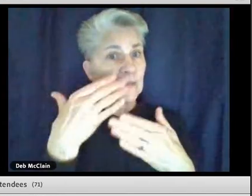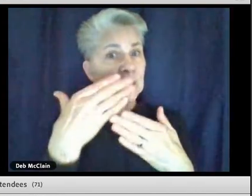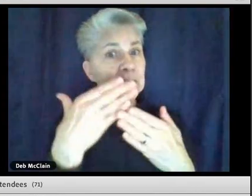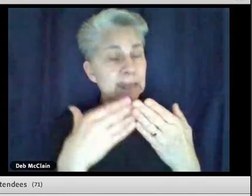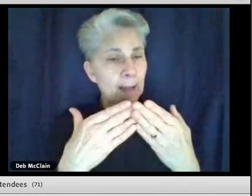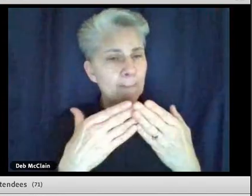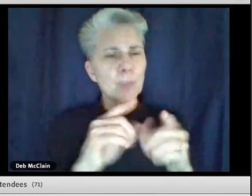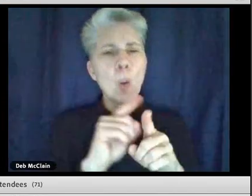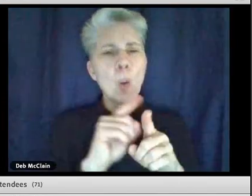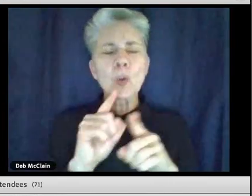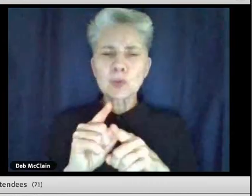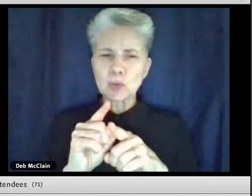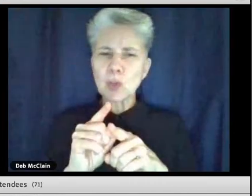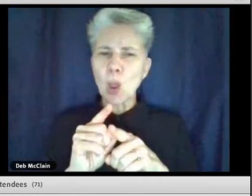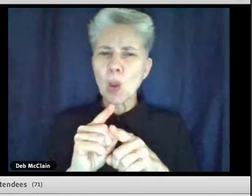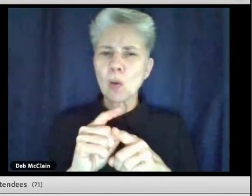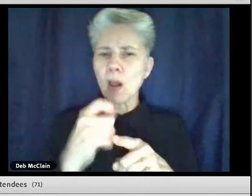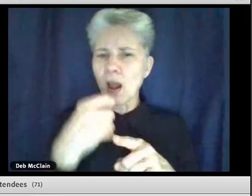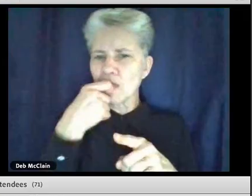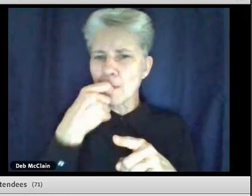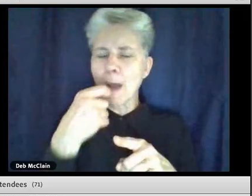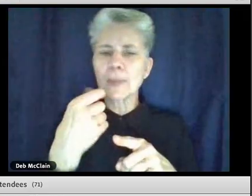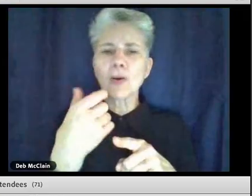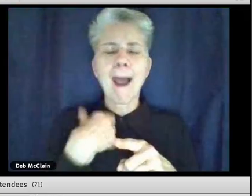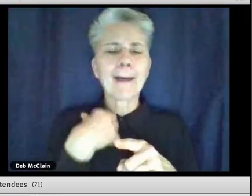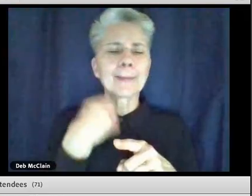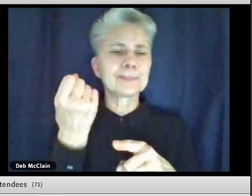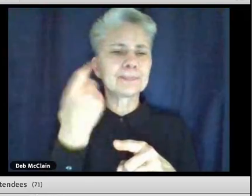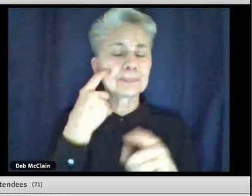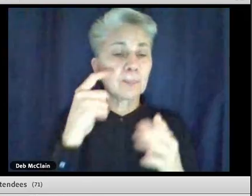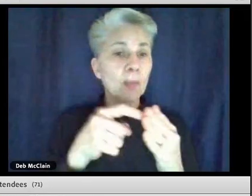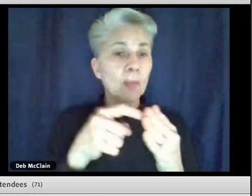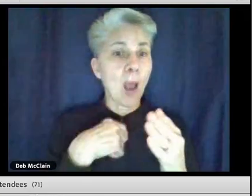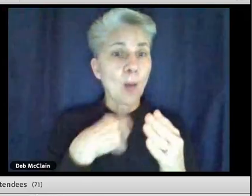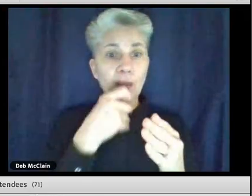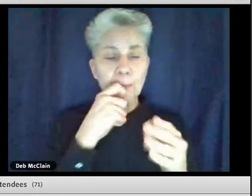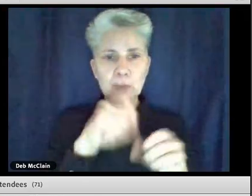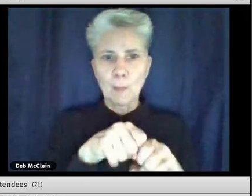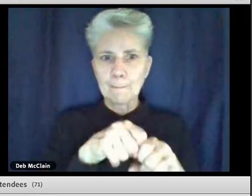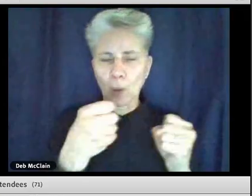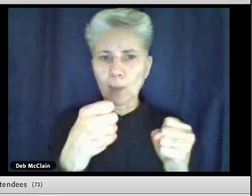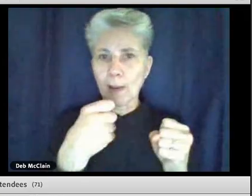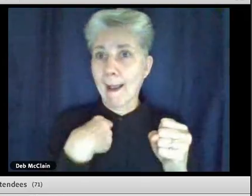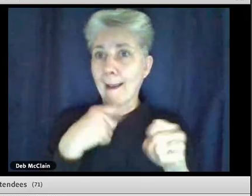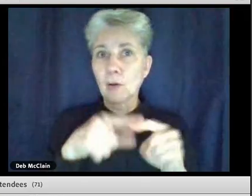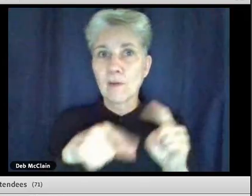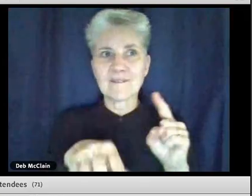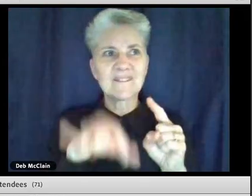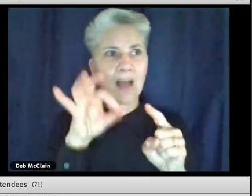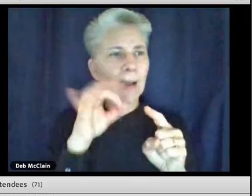Also, a thermometer, I realized the other day our thermometer was broken, and I could not find -- You know, with my research skills,